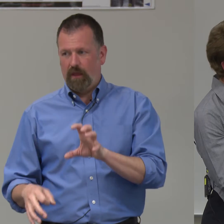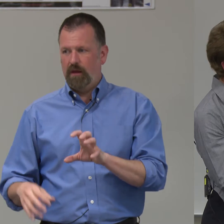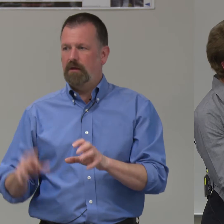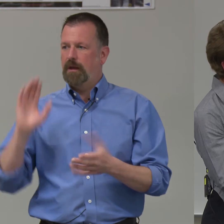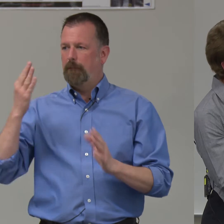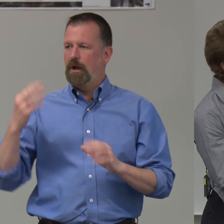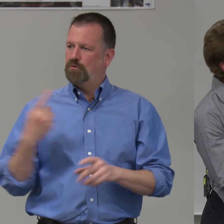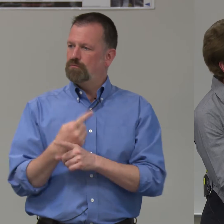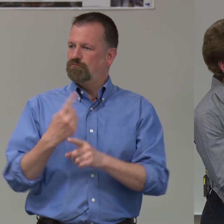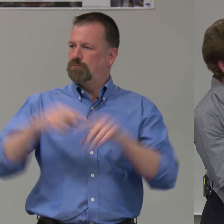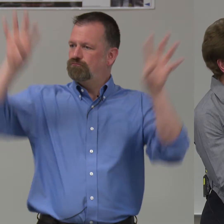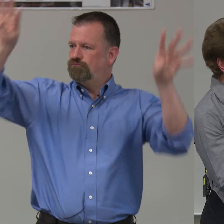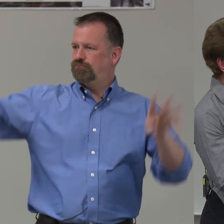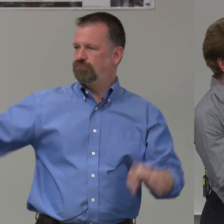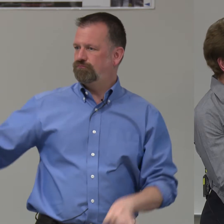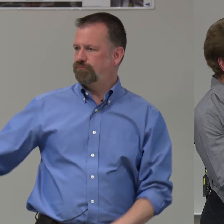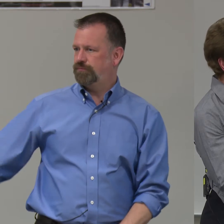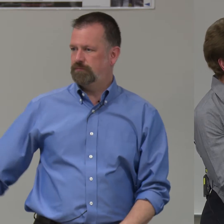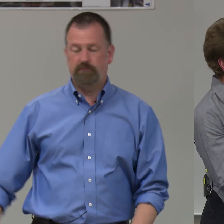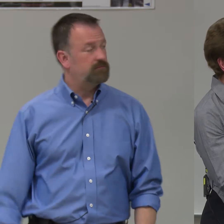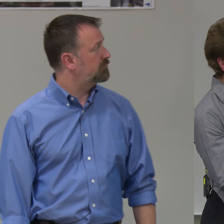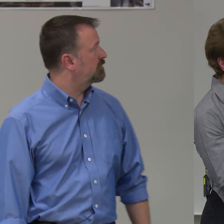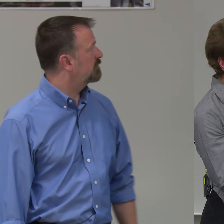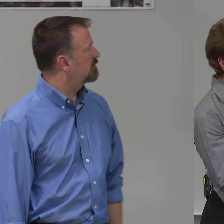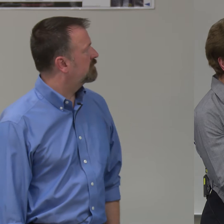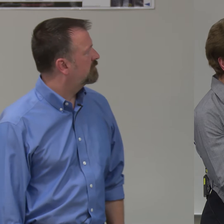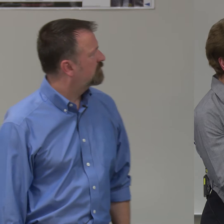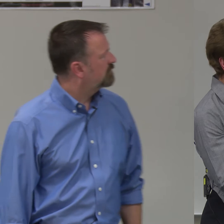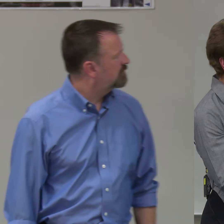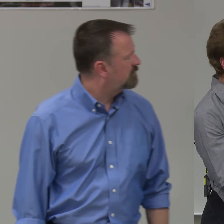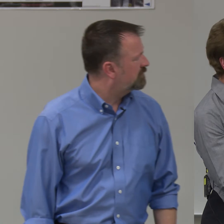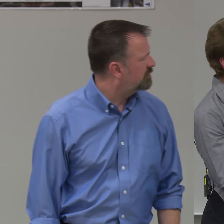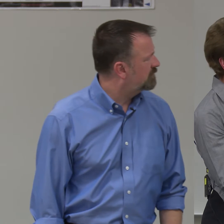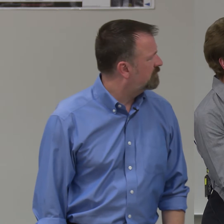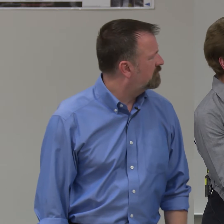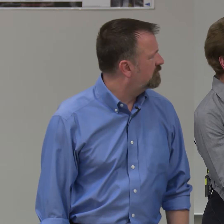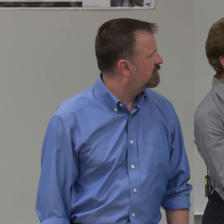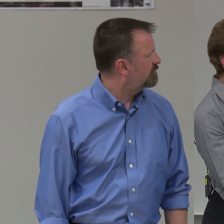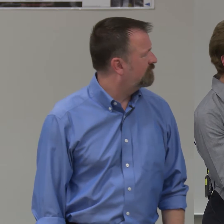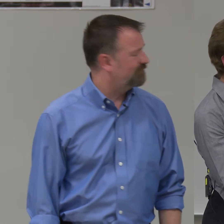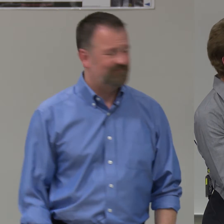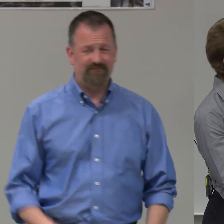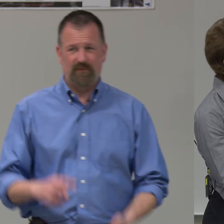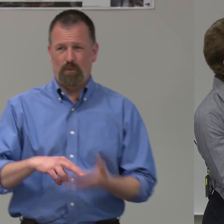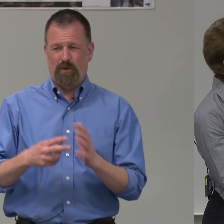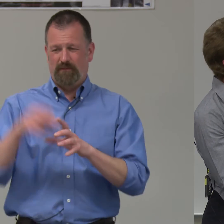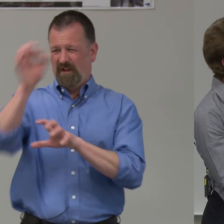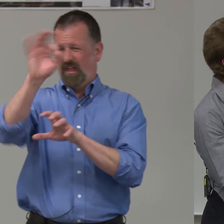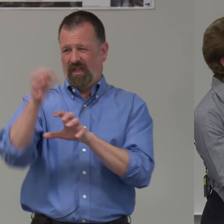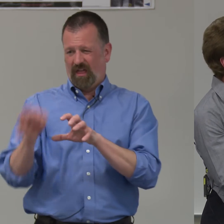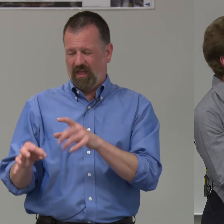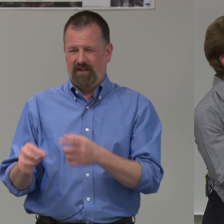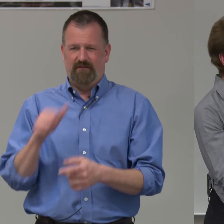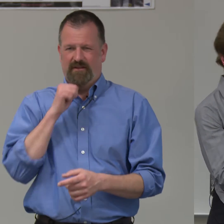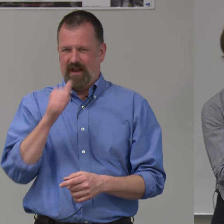are really very chaotic and turn out not to be very functional.